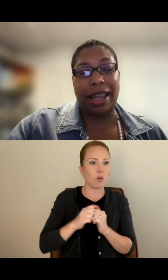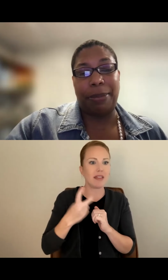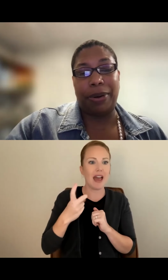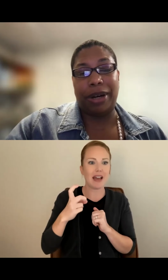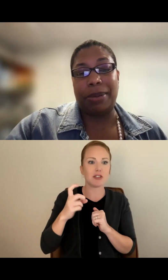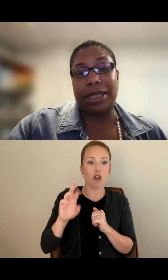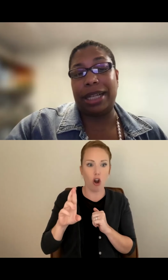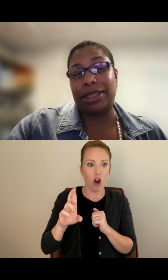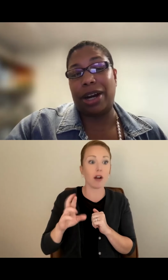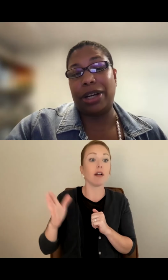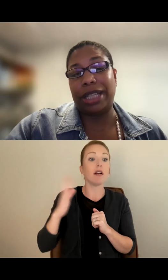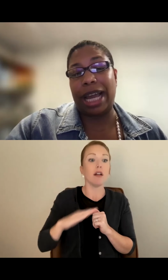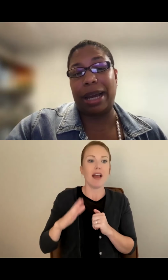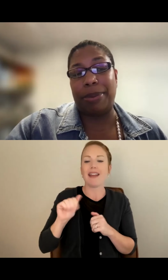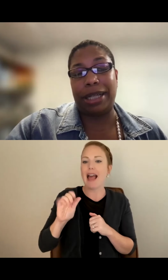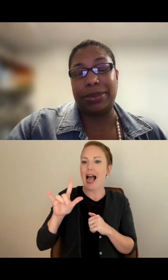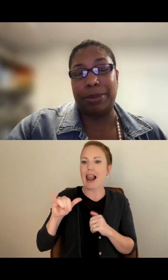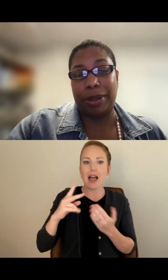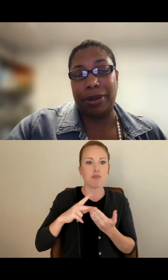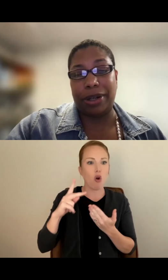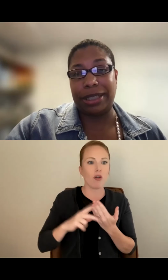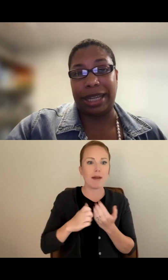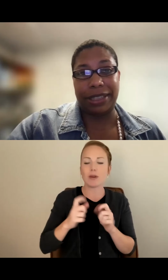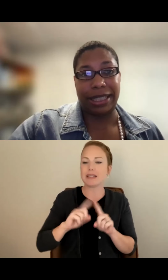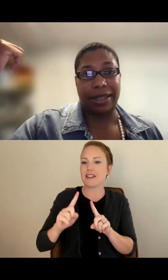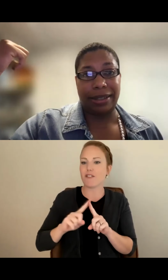ally programs in XR tech companies with Bill Curtis Davidson.